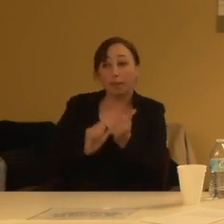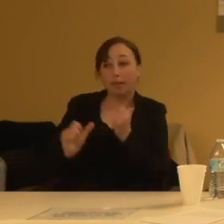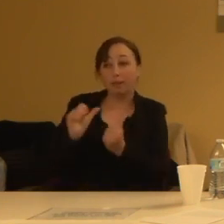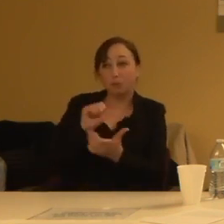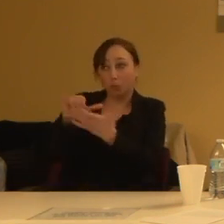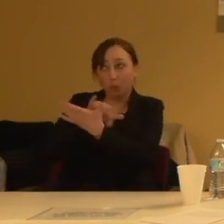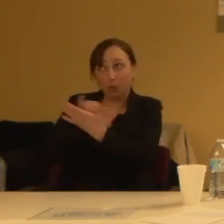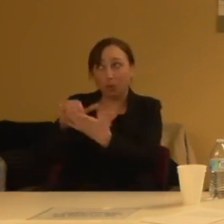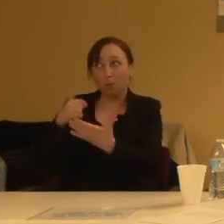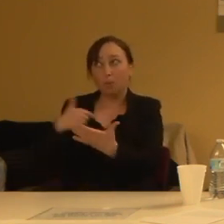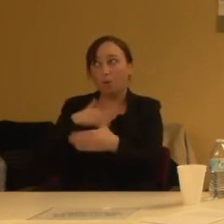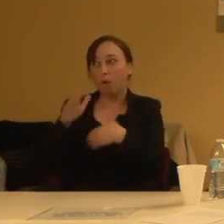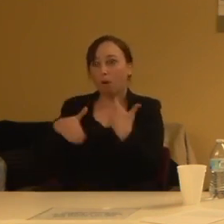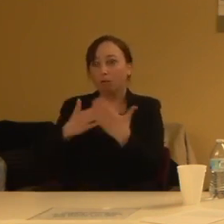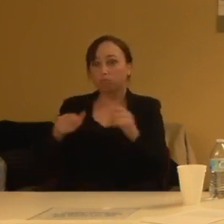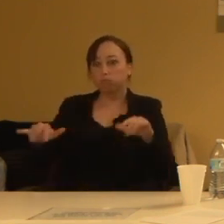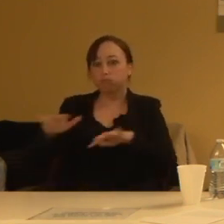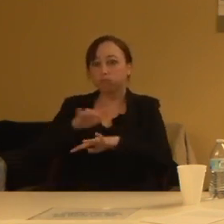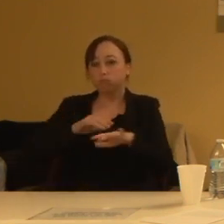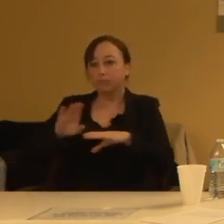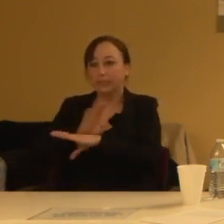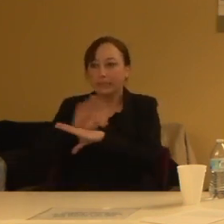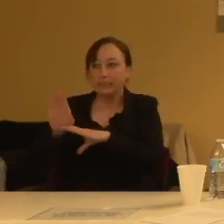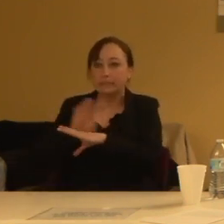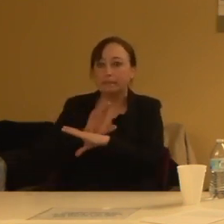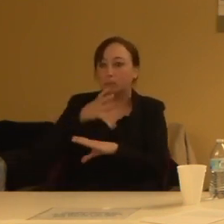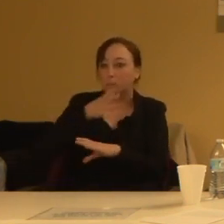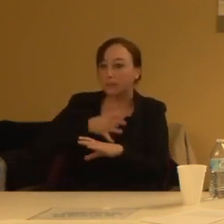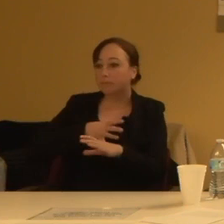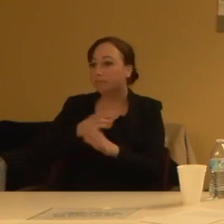you know, we were all running around, and you know, they went from, "I can't get hired," to,